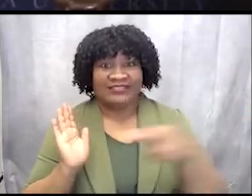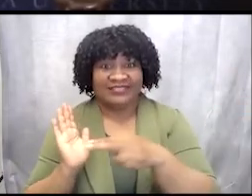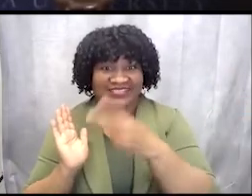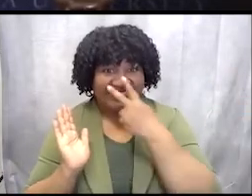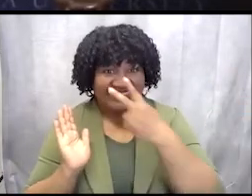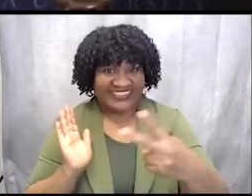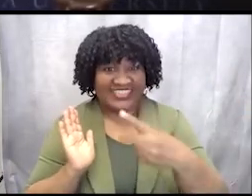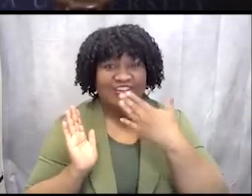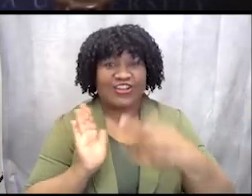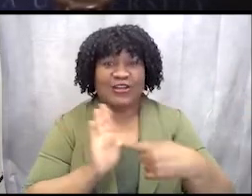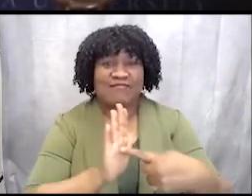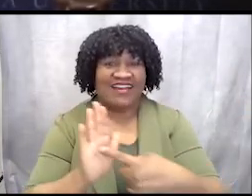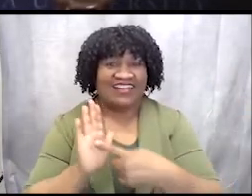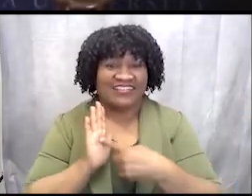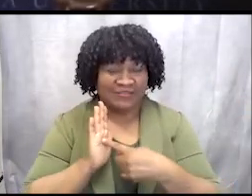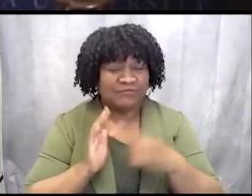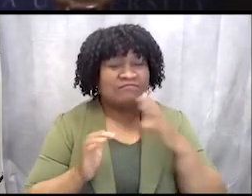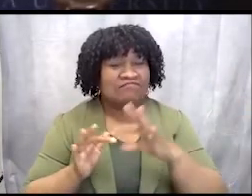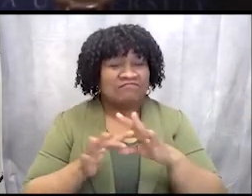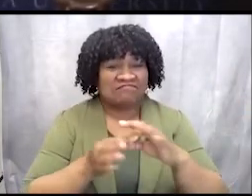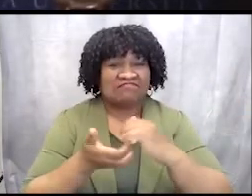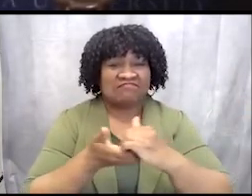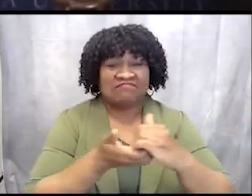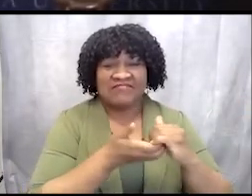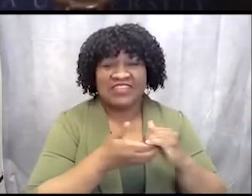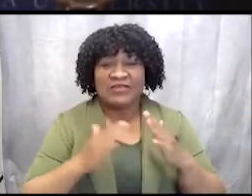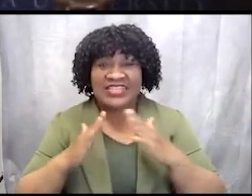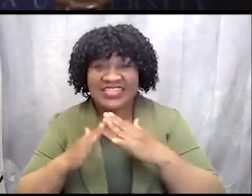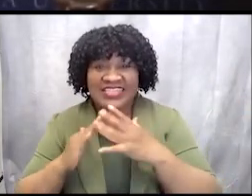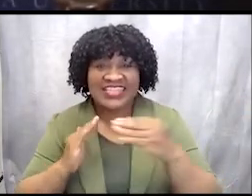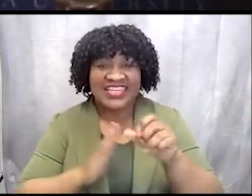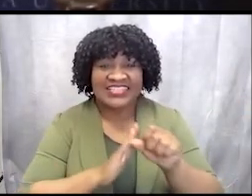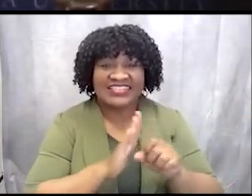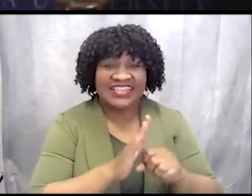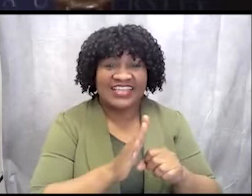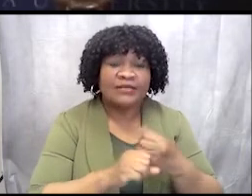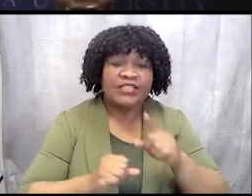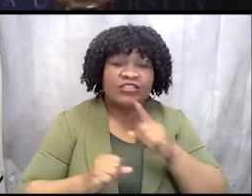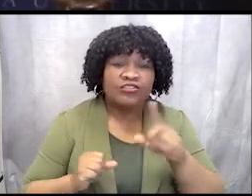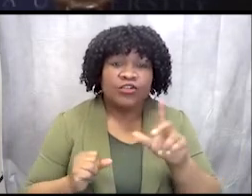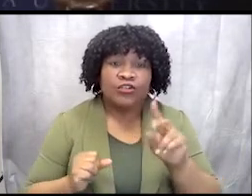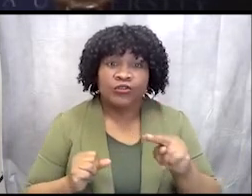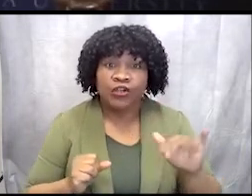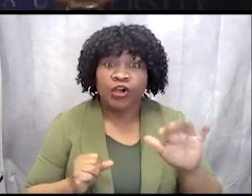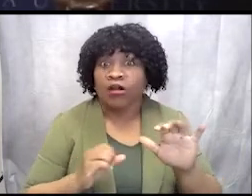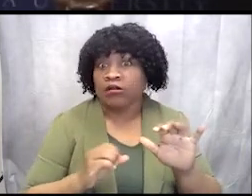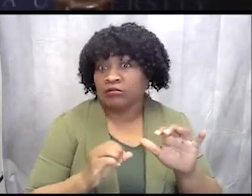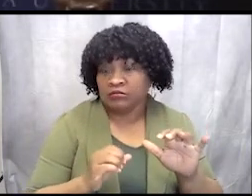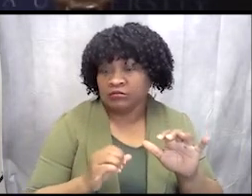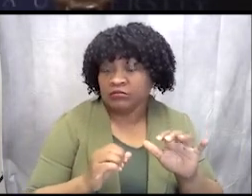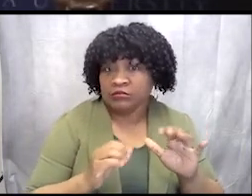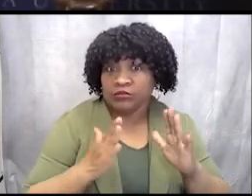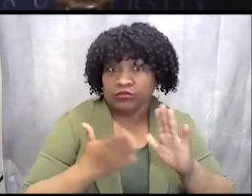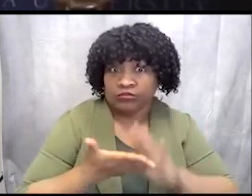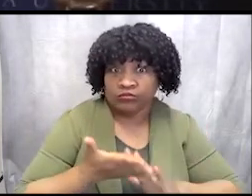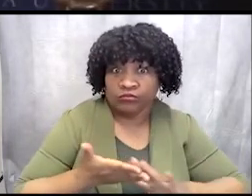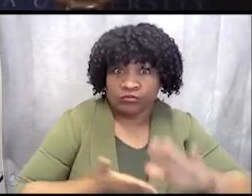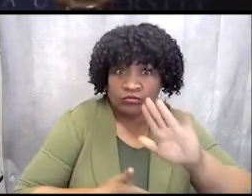We look forward to building on these and other partnerships with the city and the state to ensure New York schools are helm by leaders with a powerful vision